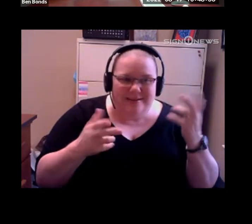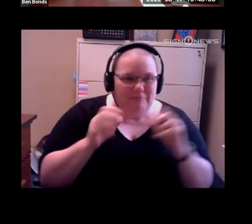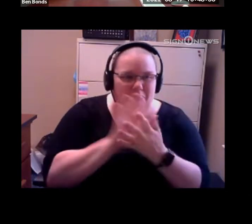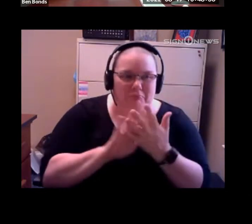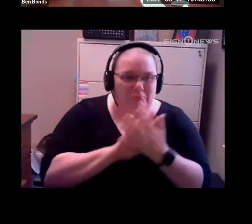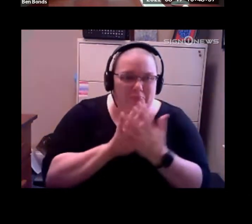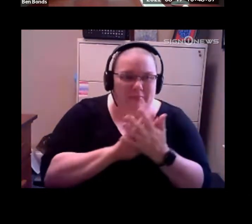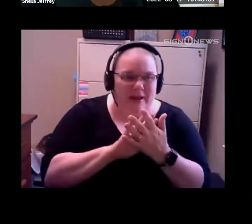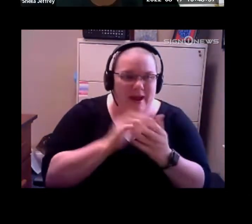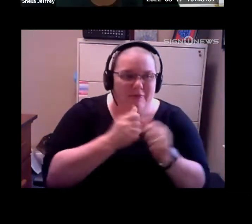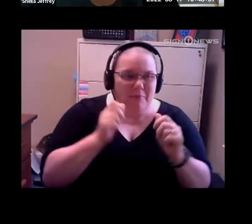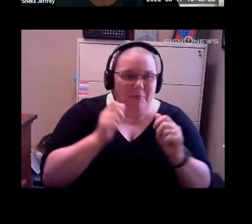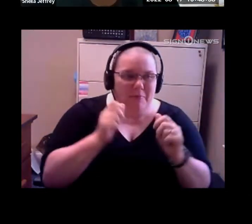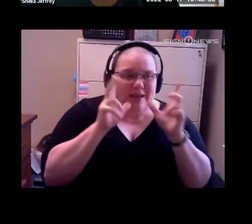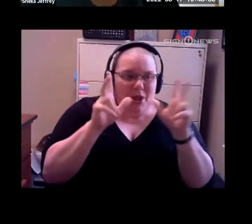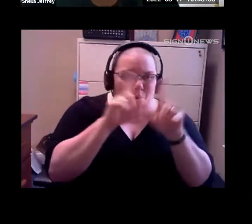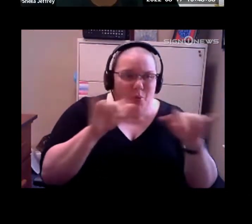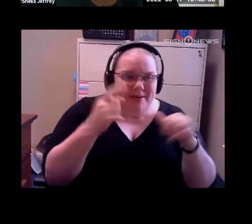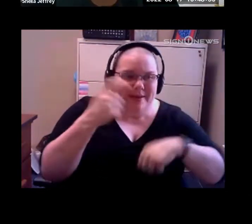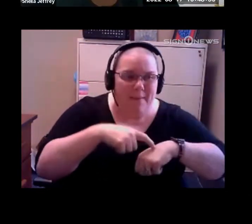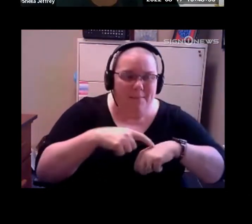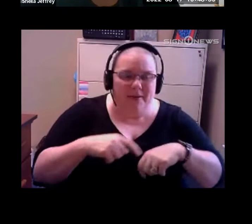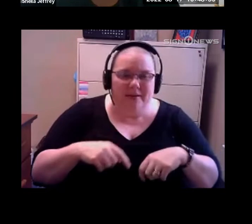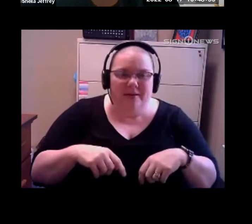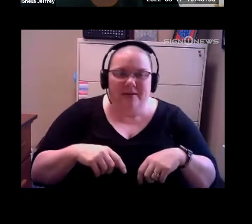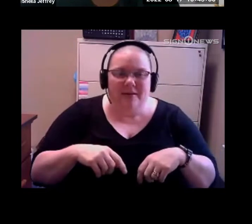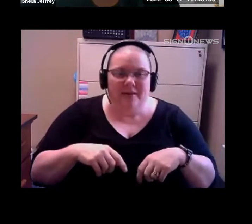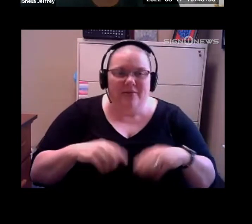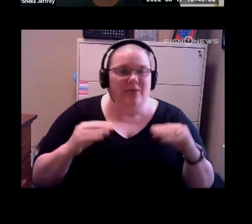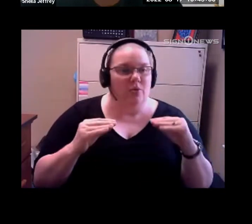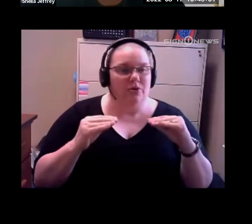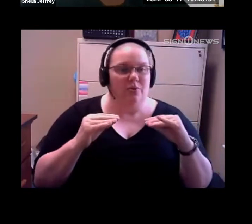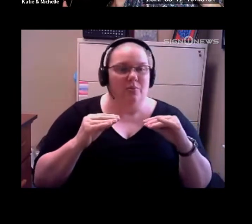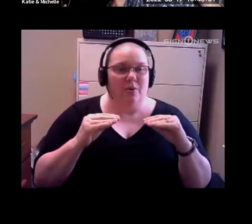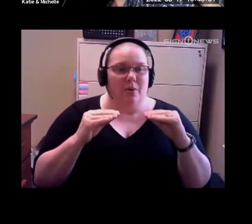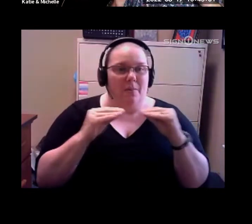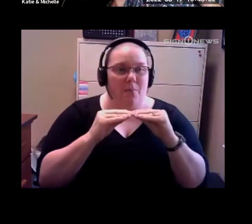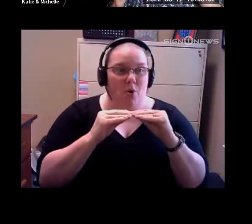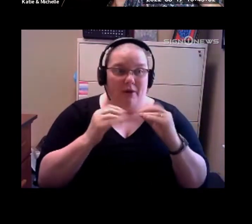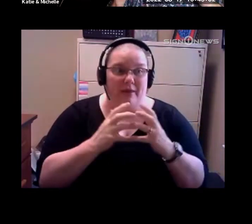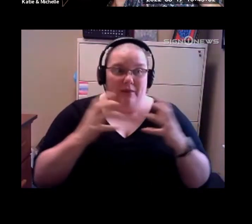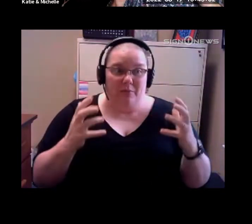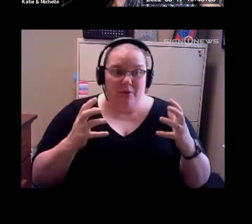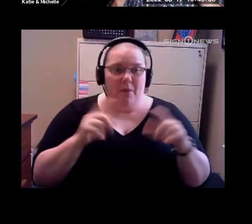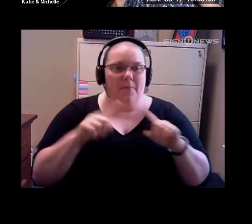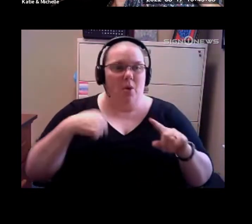Michelle thank you there's more than one you asked for too much so we want to welcome all y'all